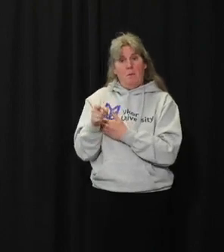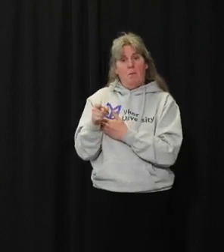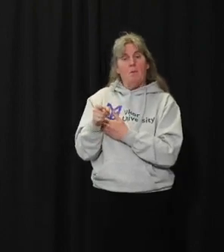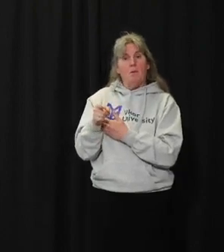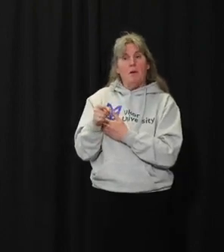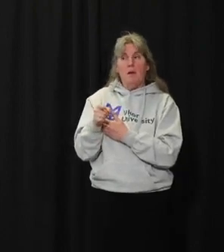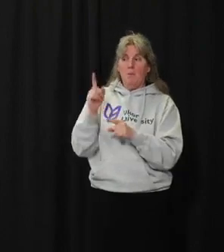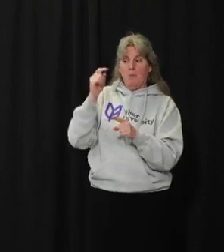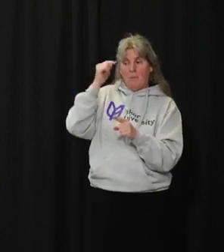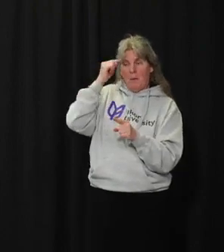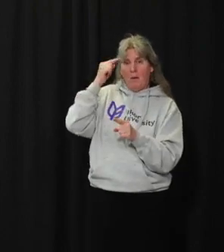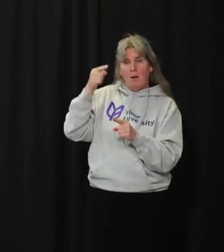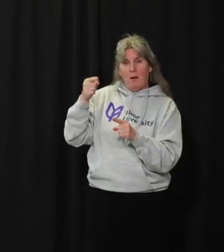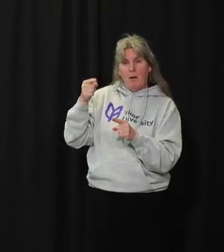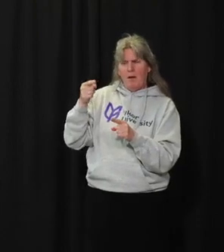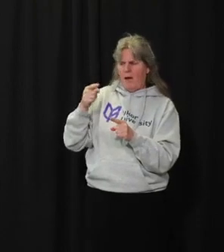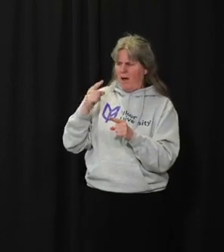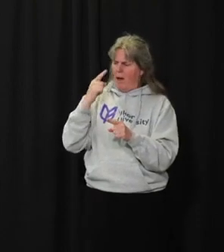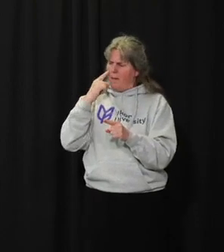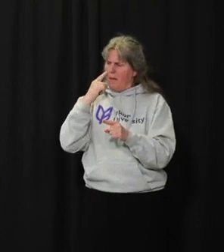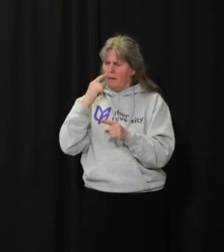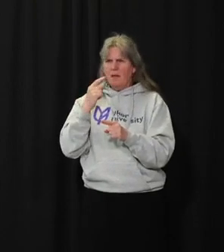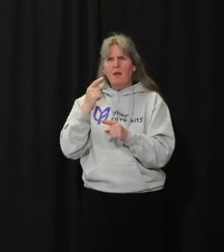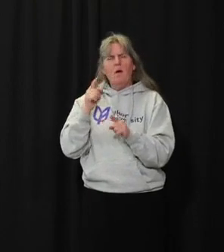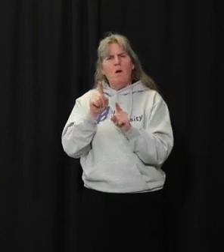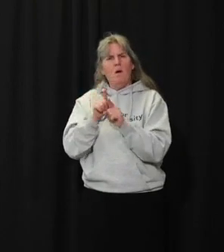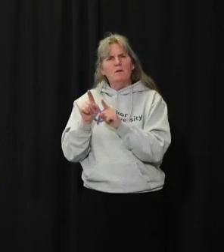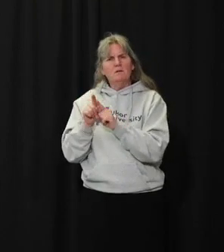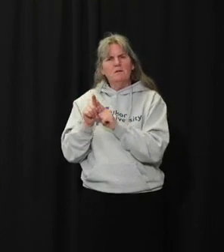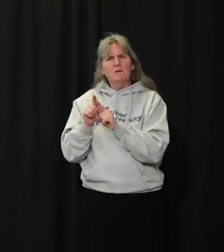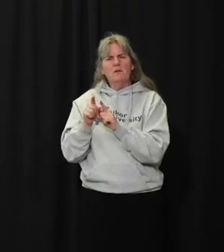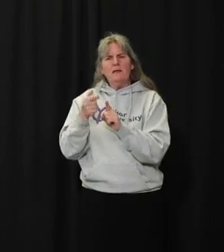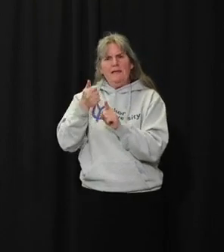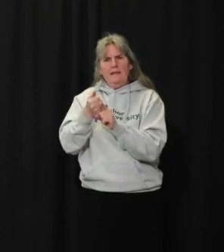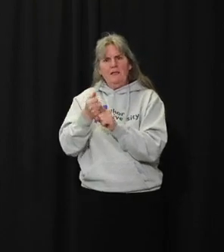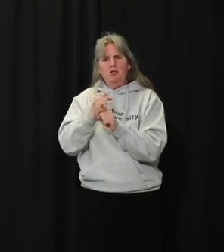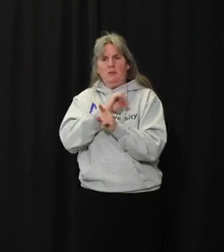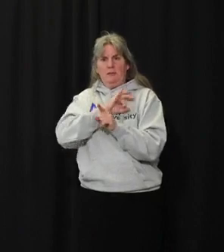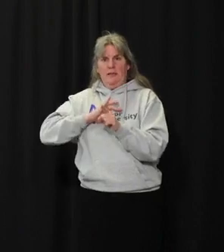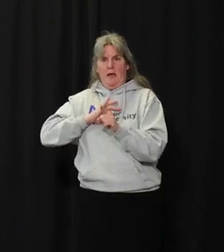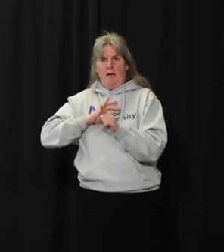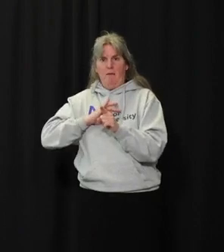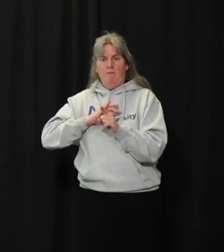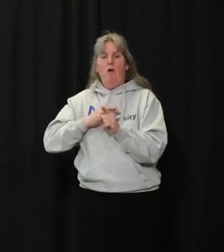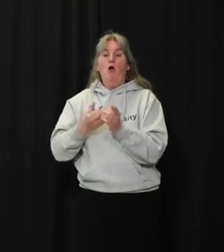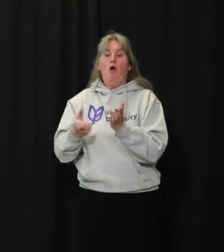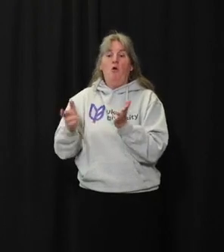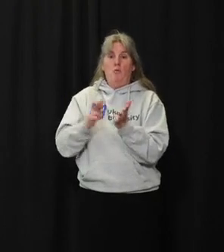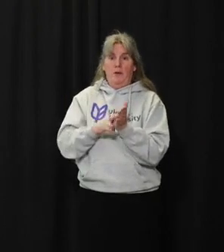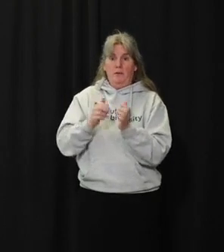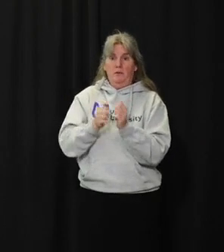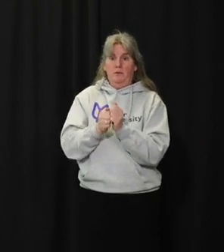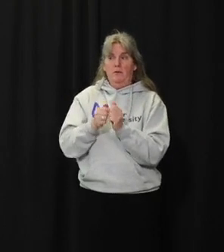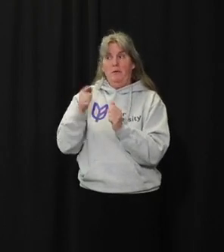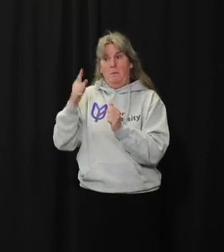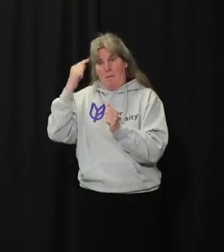employer can use, I think it is $50 per employee just to help offset some of the